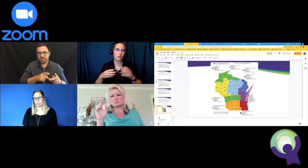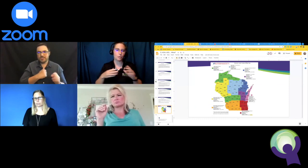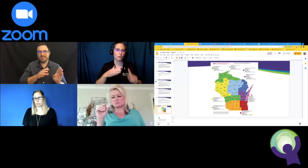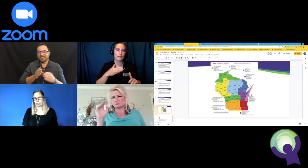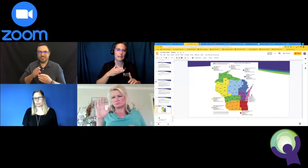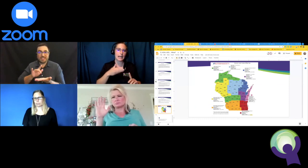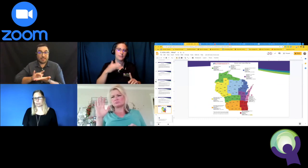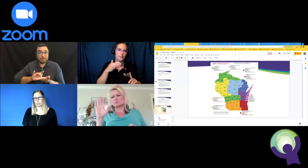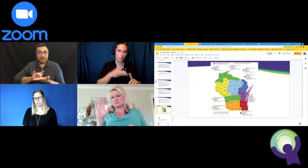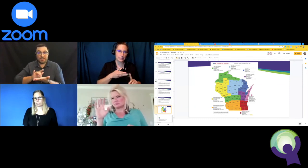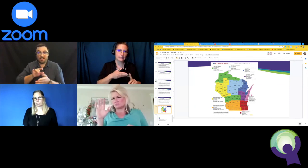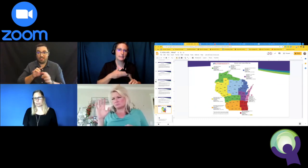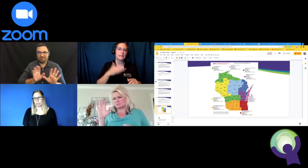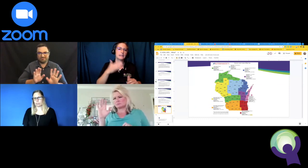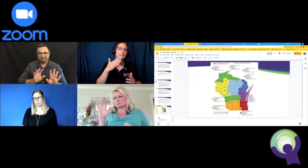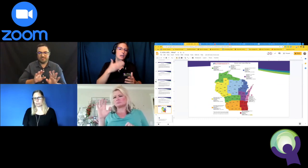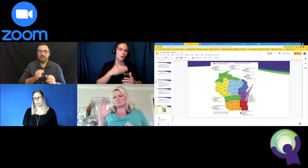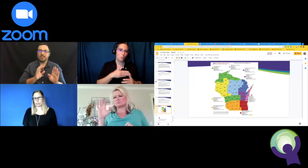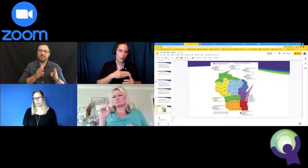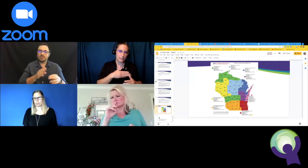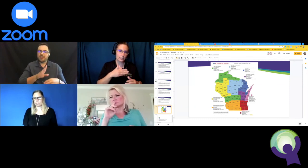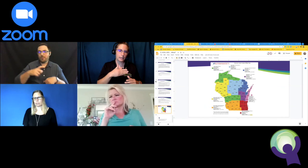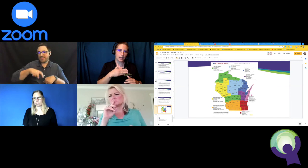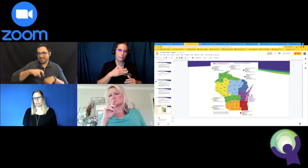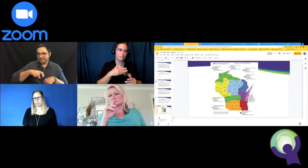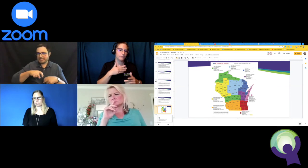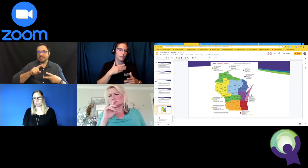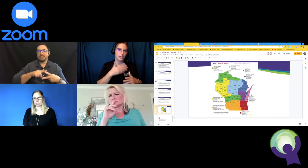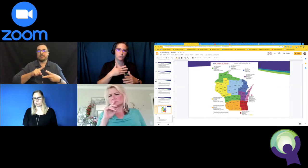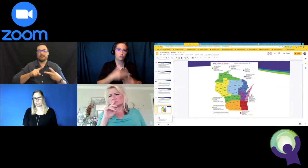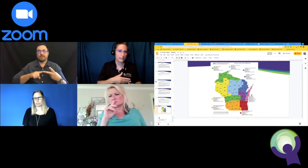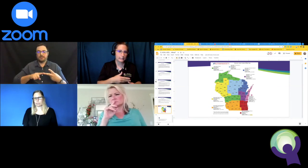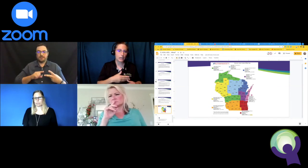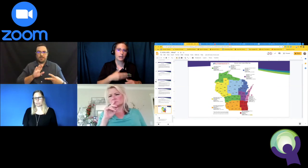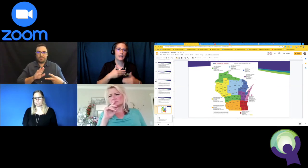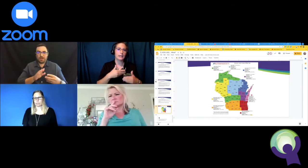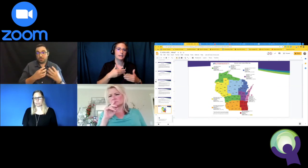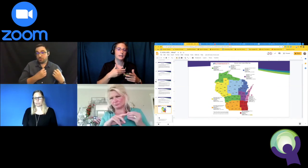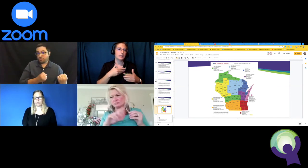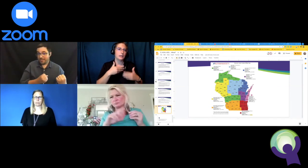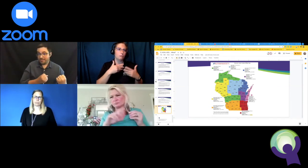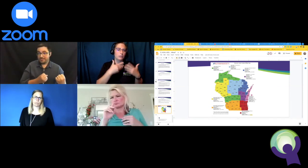we're looking at the person's needs what their strengths are and really